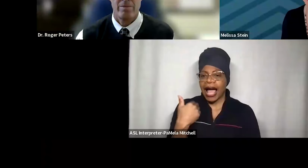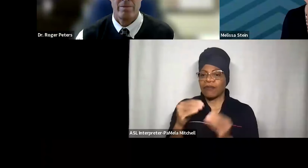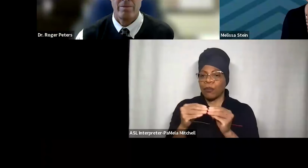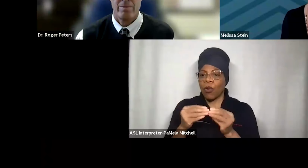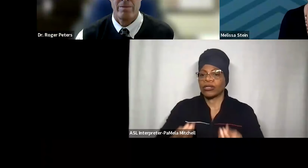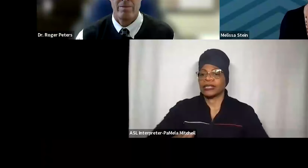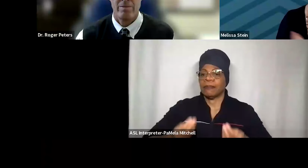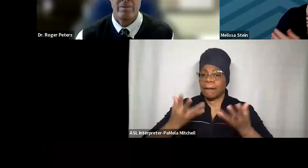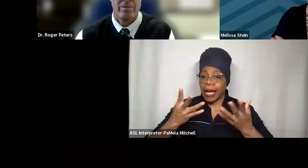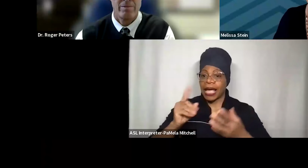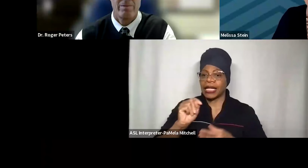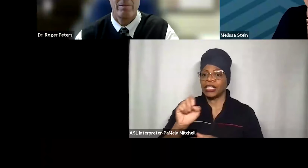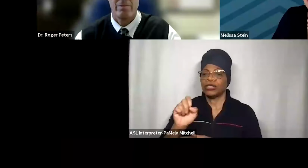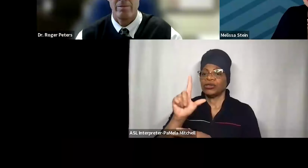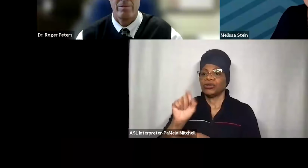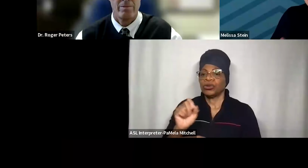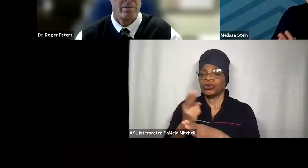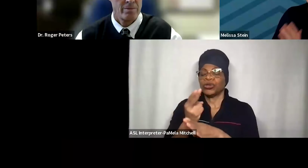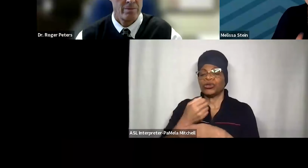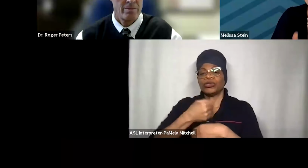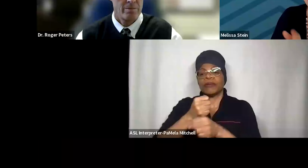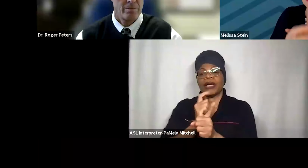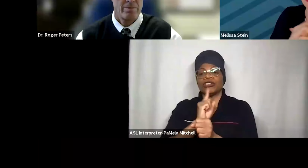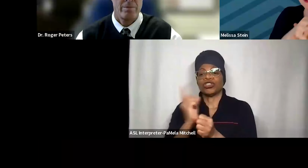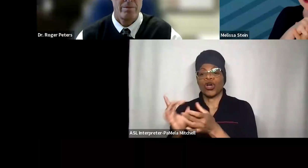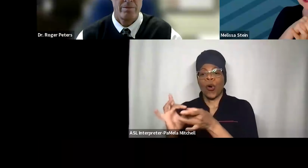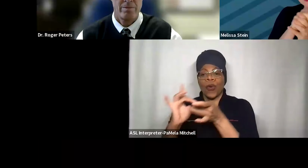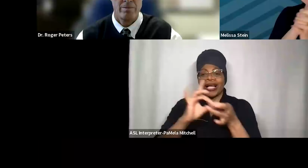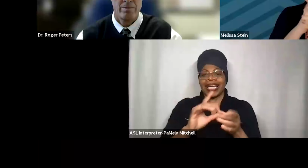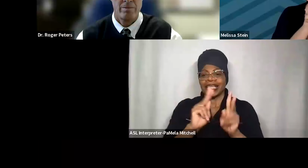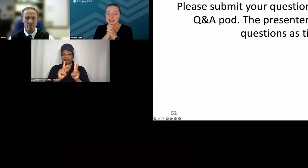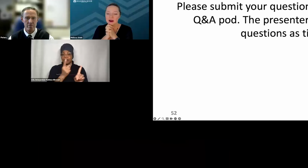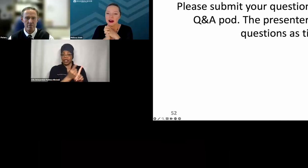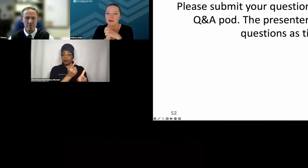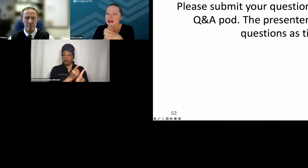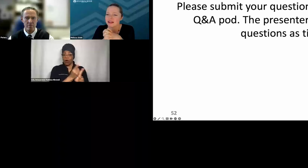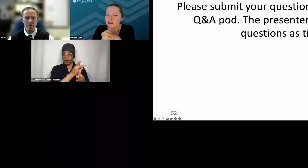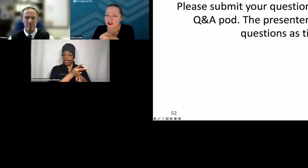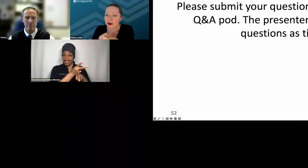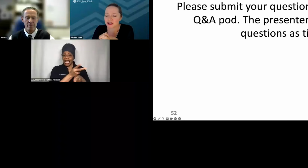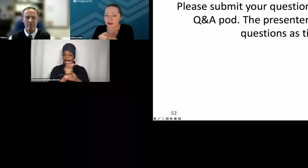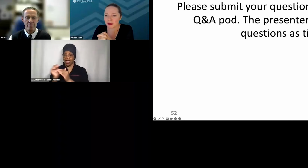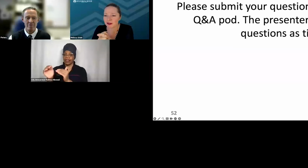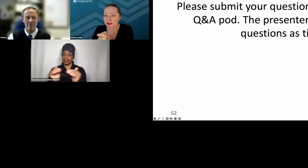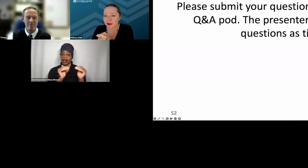to ensure that we're linking folks with the appropriate care level of services. So thank you so much, Dr. Peters.